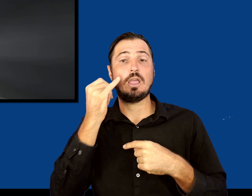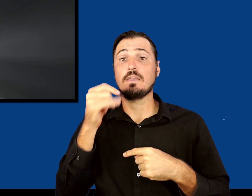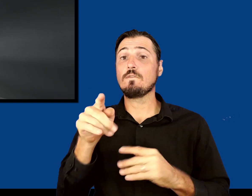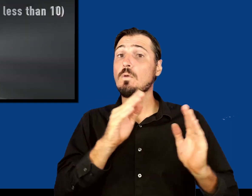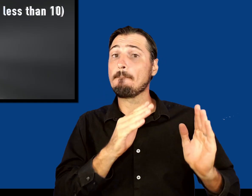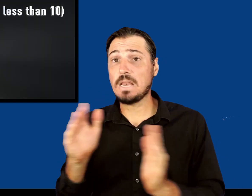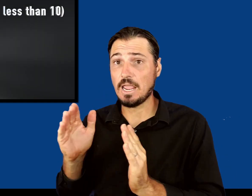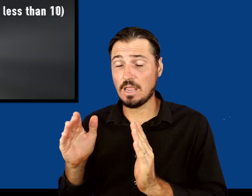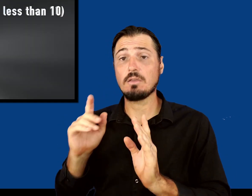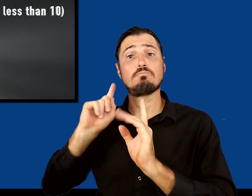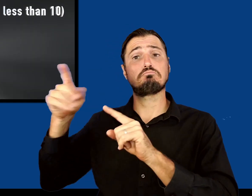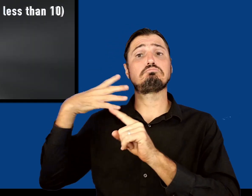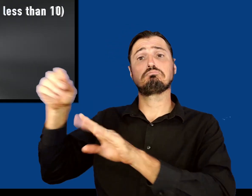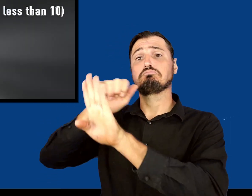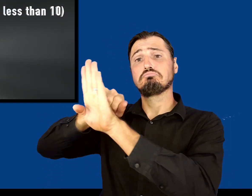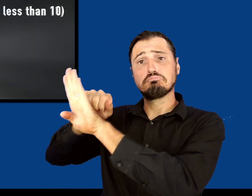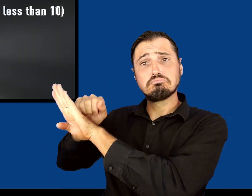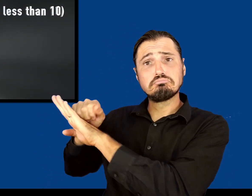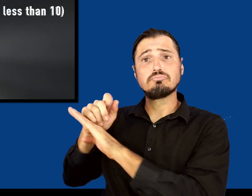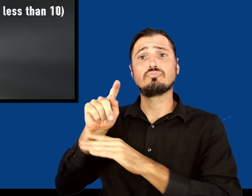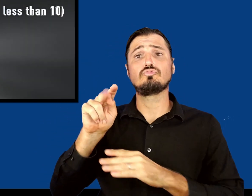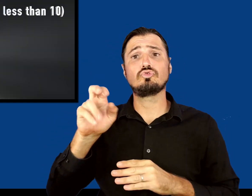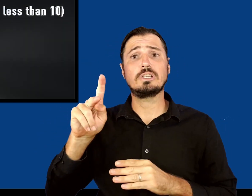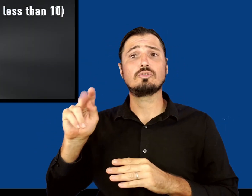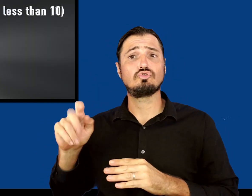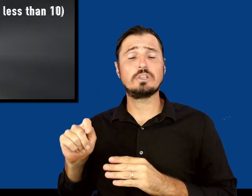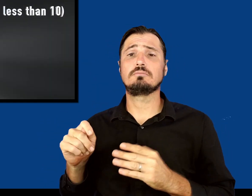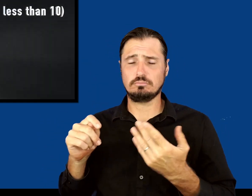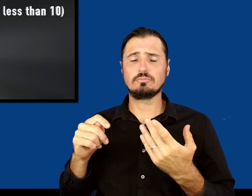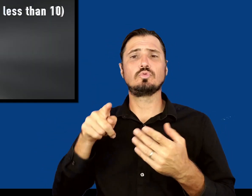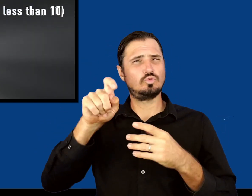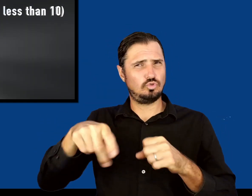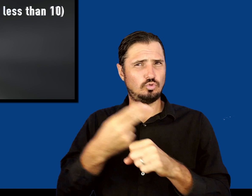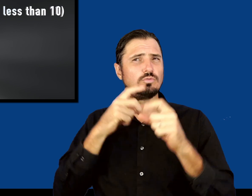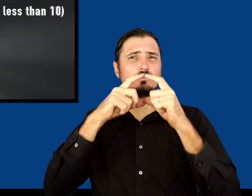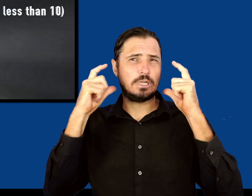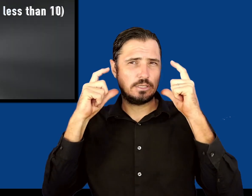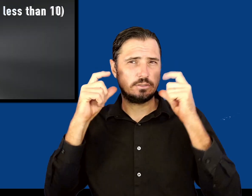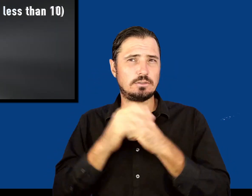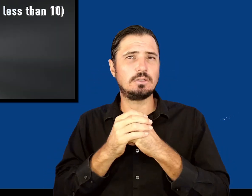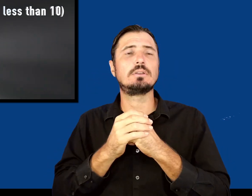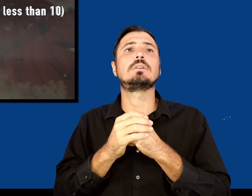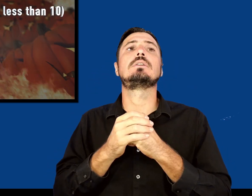trick-or-treat should wear masks, if age 5 or over, and stay with your households in a group less than 10